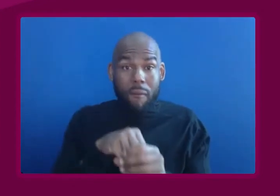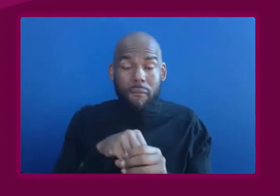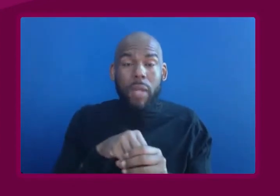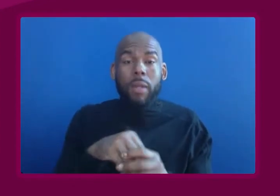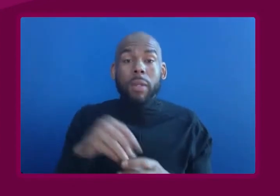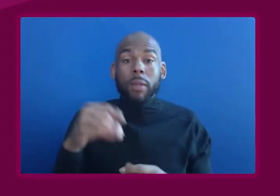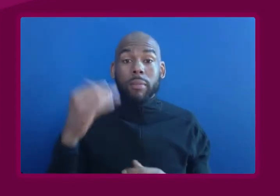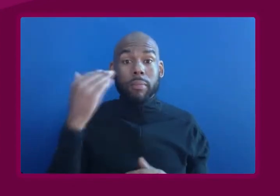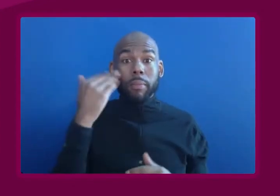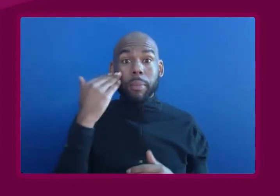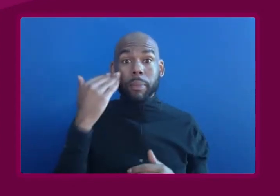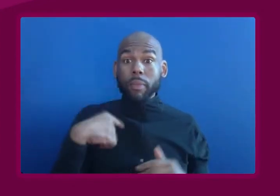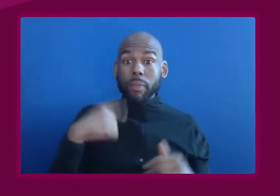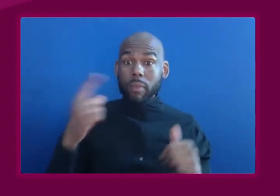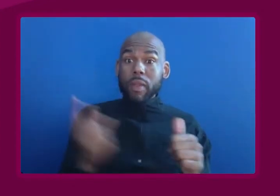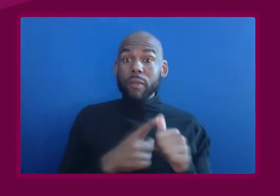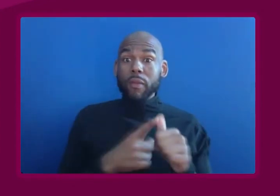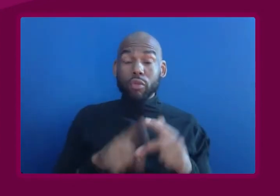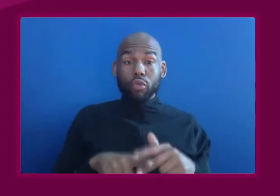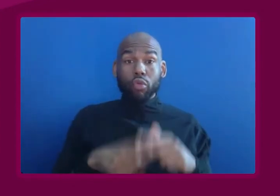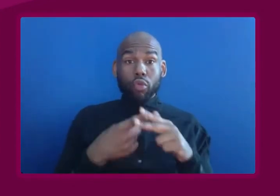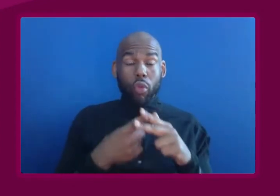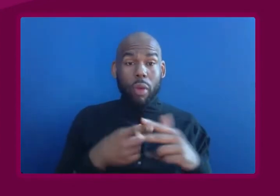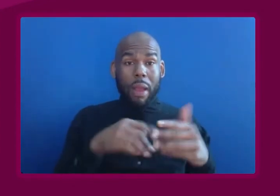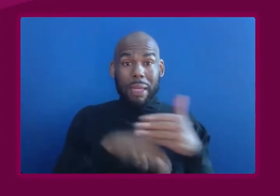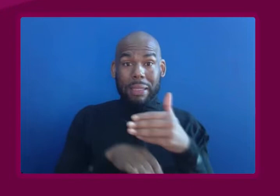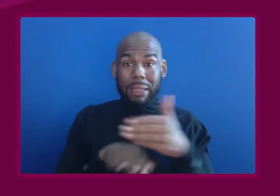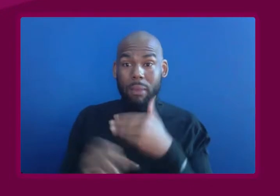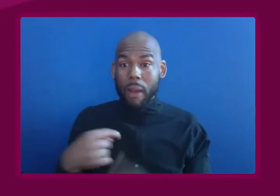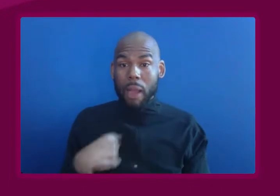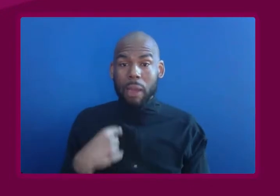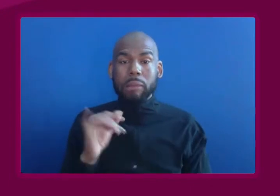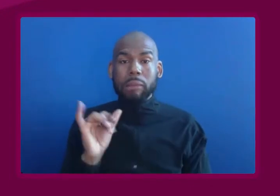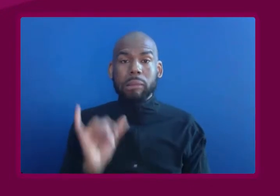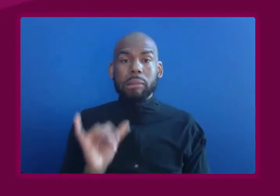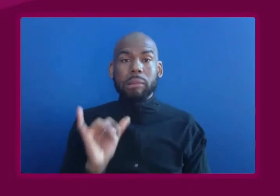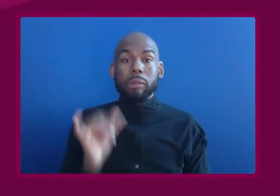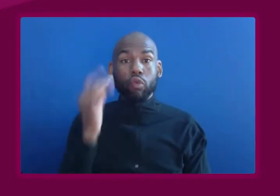I know when I first got involved in making things accessible, I realized that to make